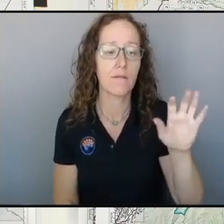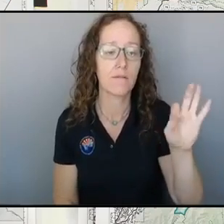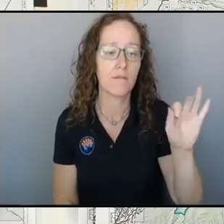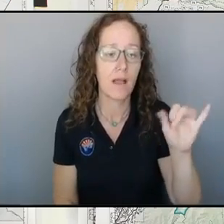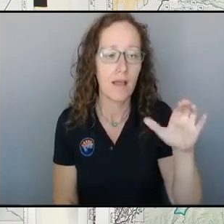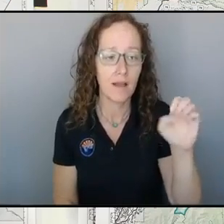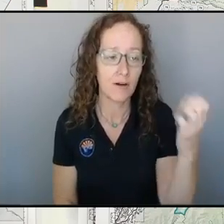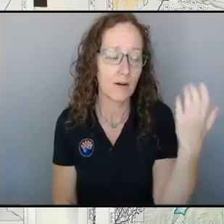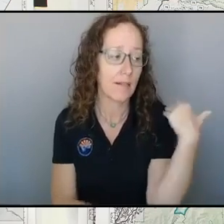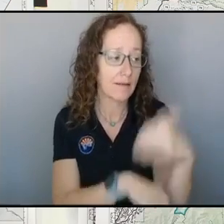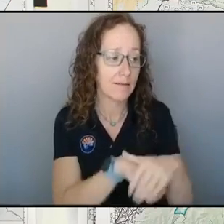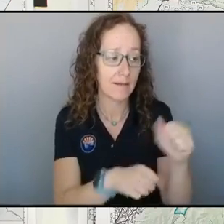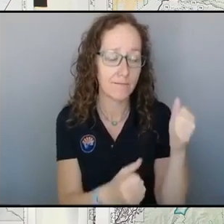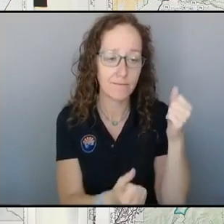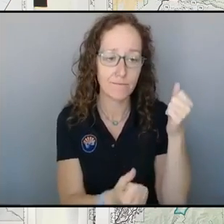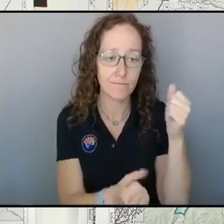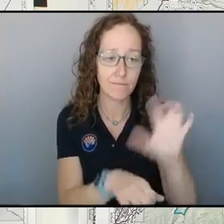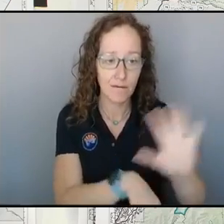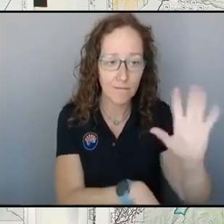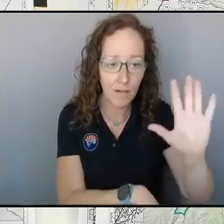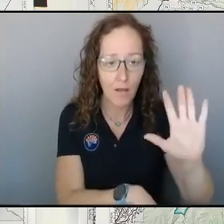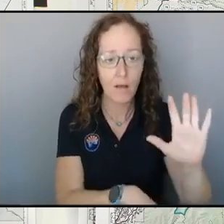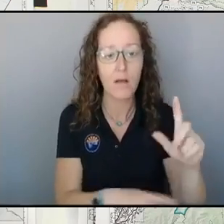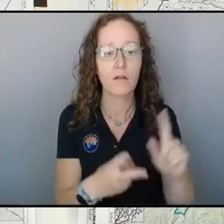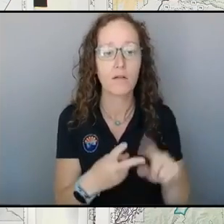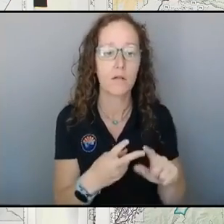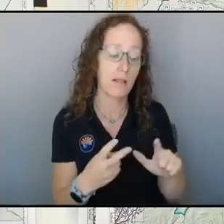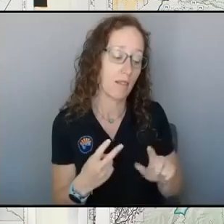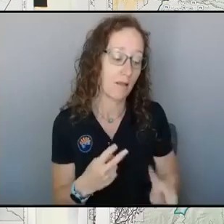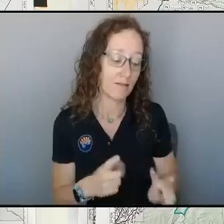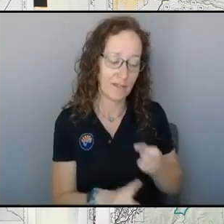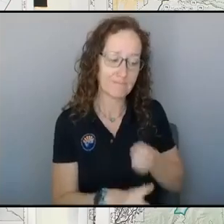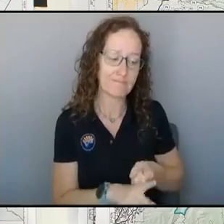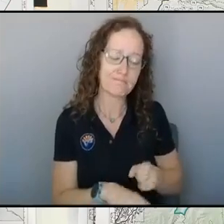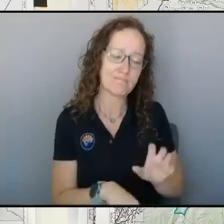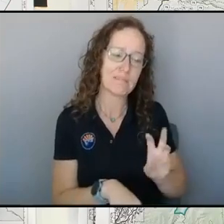here at about 6:00 PM. We saw wind gusts associated with this get